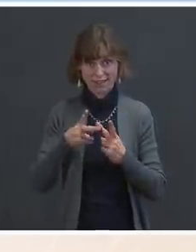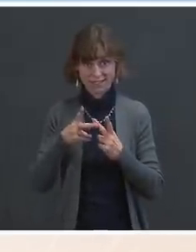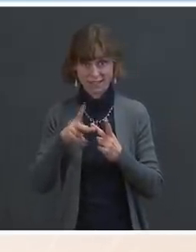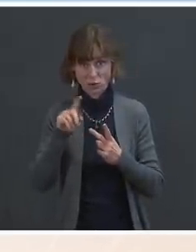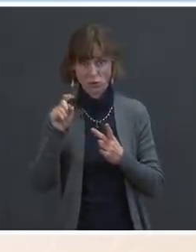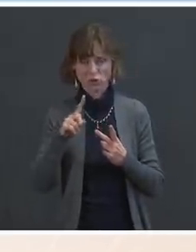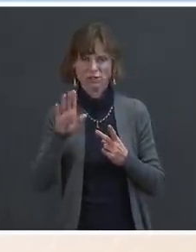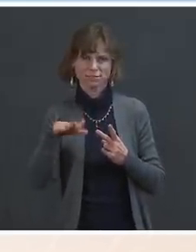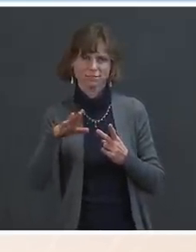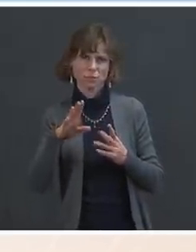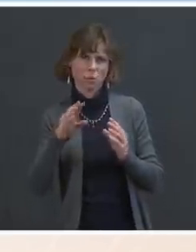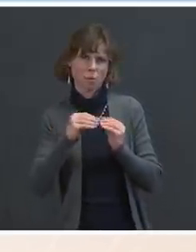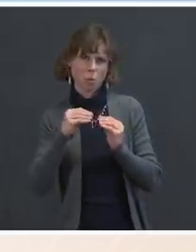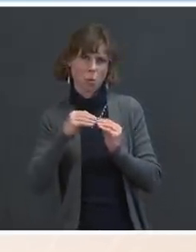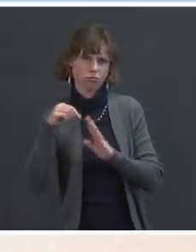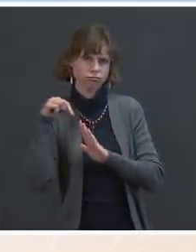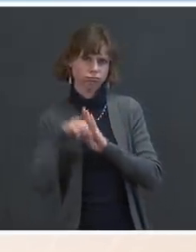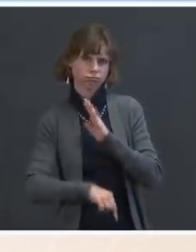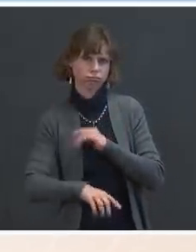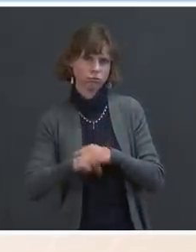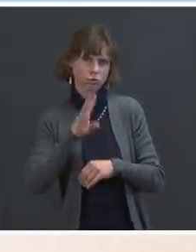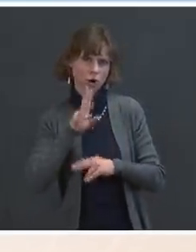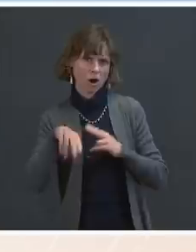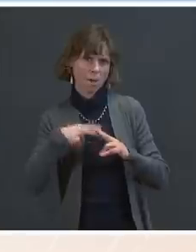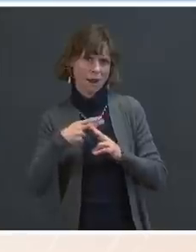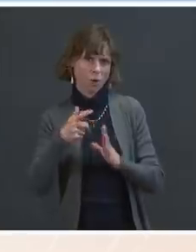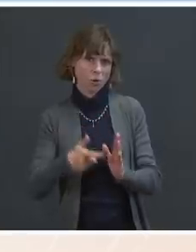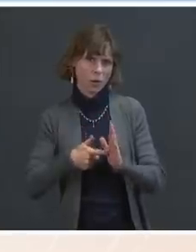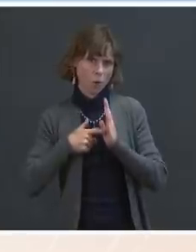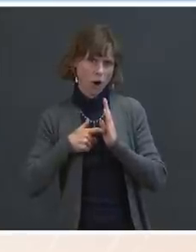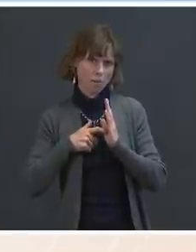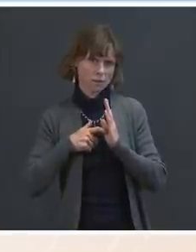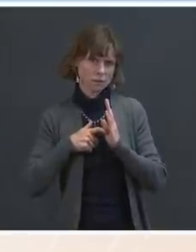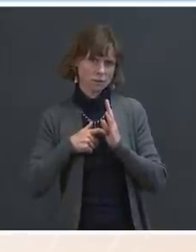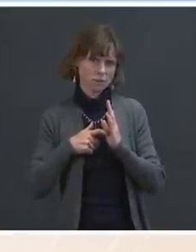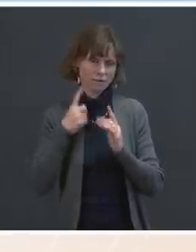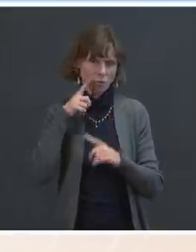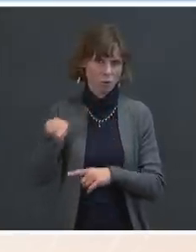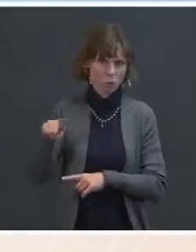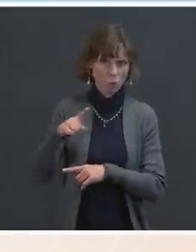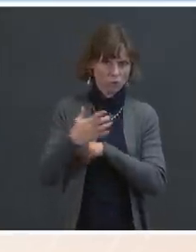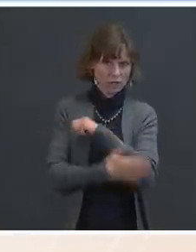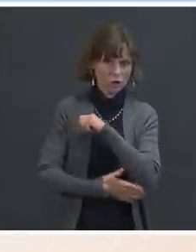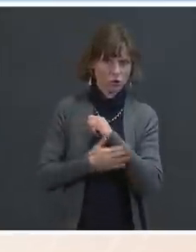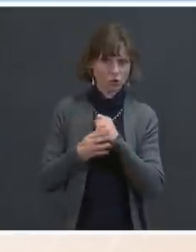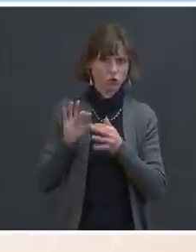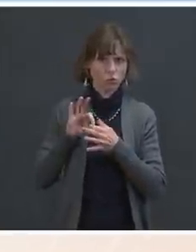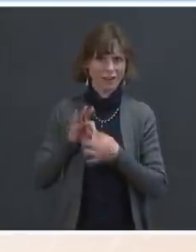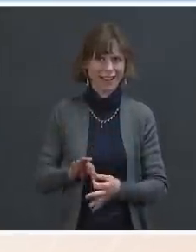more specifically about the requirements that you're making to these countries in terms of anti-corruption practices.